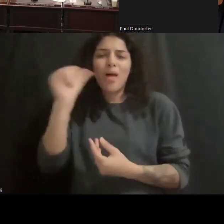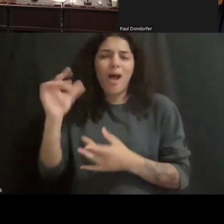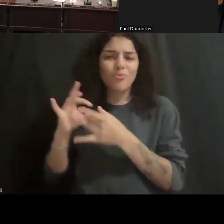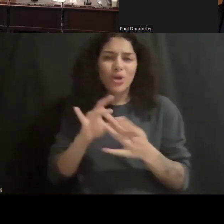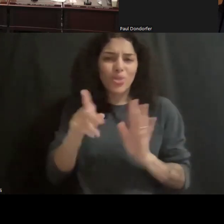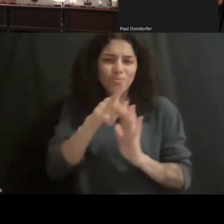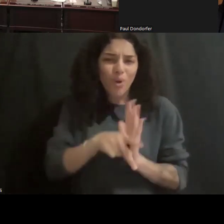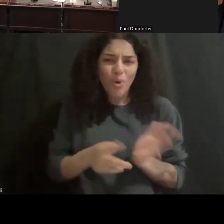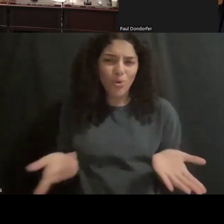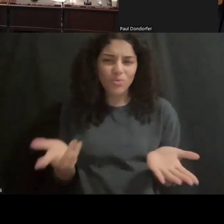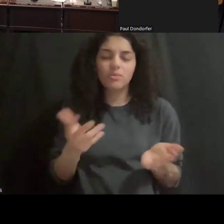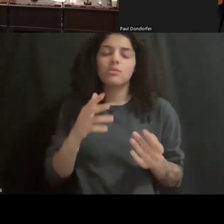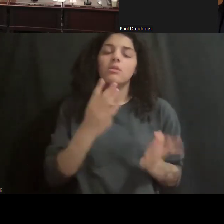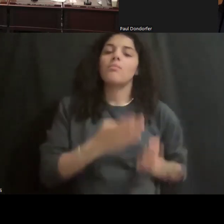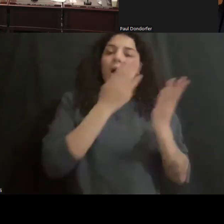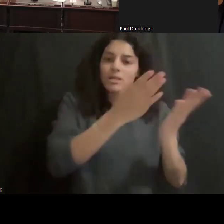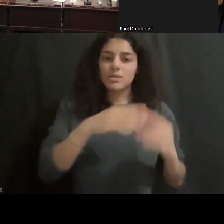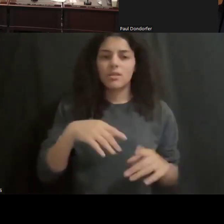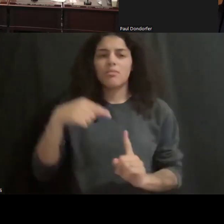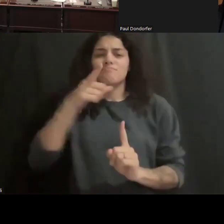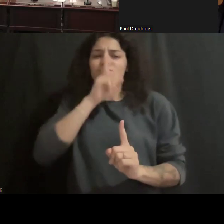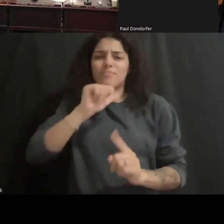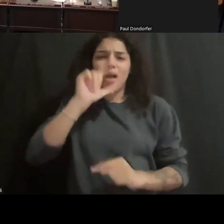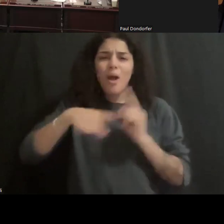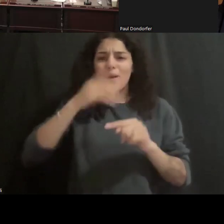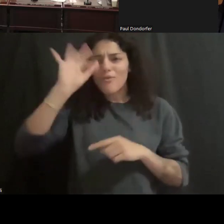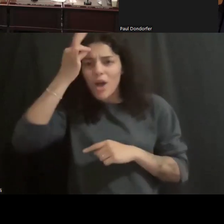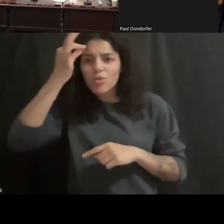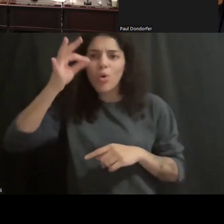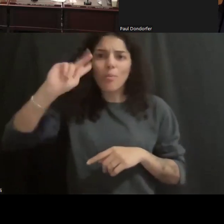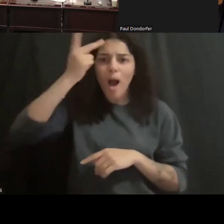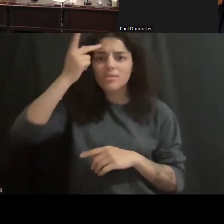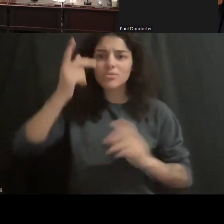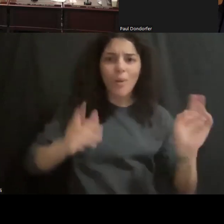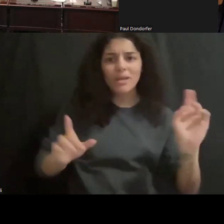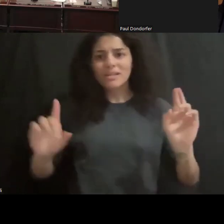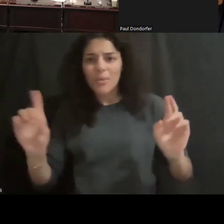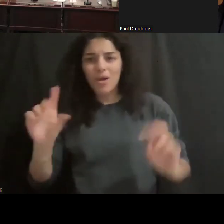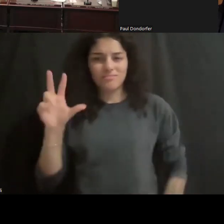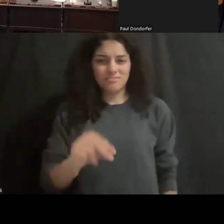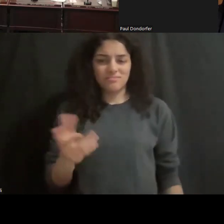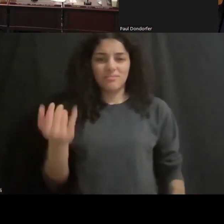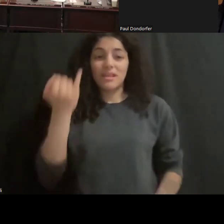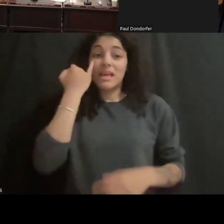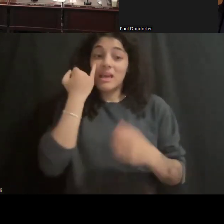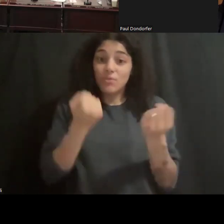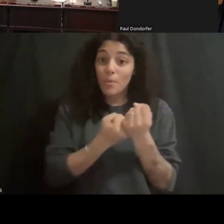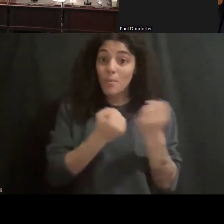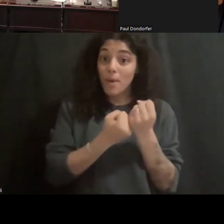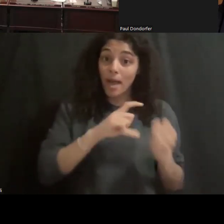about federal partisan politics It's about protecting our neighbors here in Monro County I hear what you're saying If you back the blue stand with working families and want safer streets you